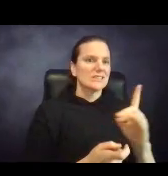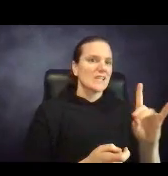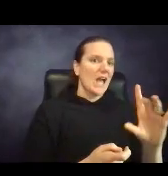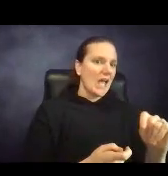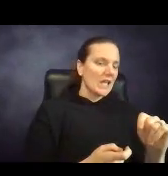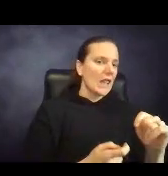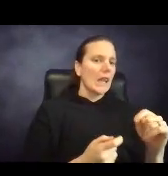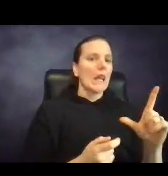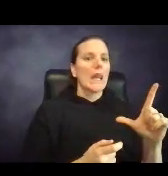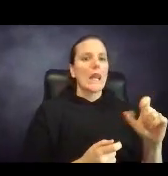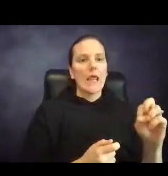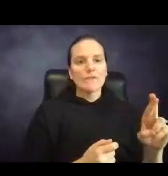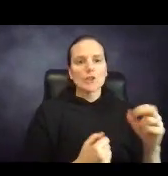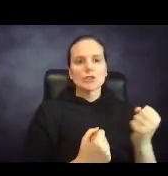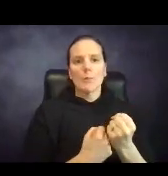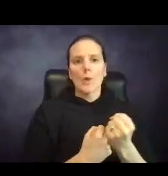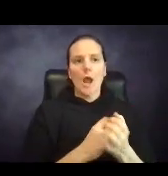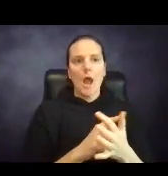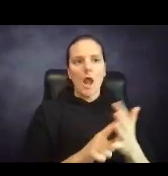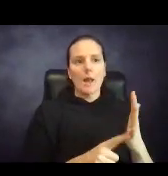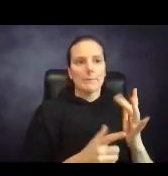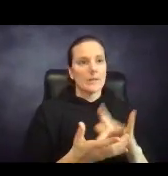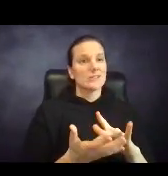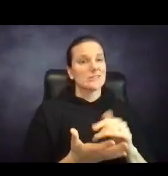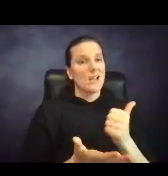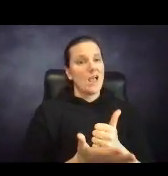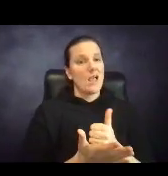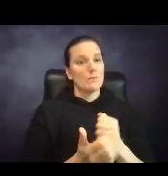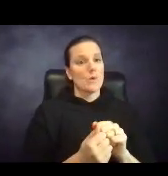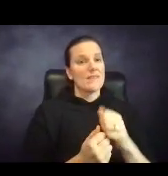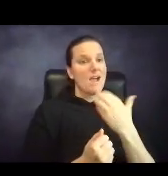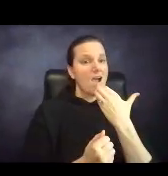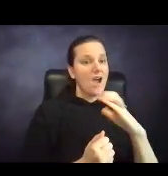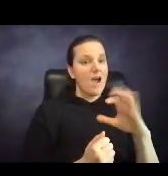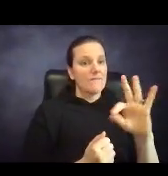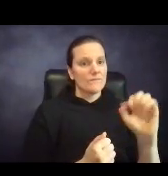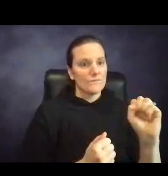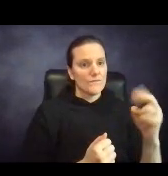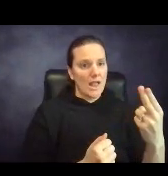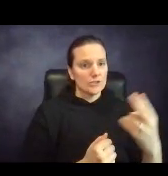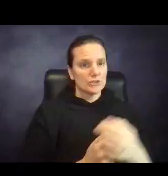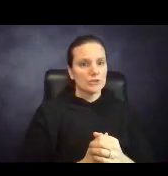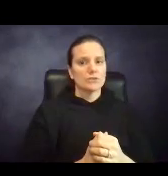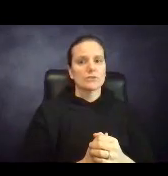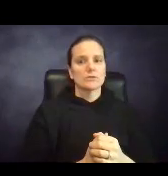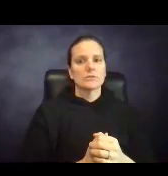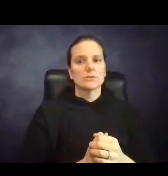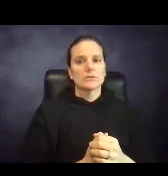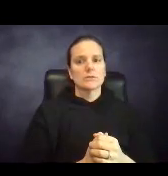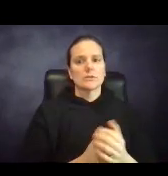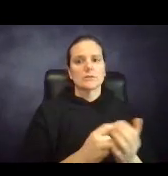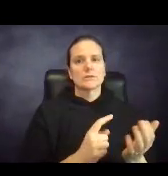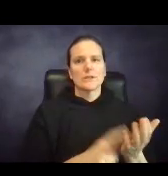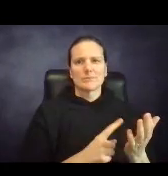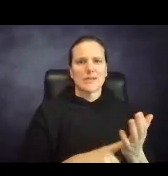There are medications that can help with just hot flashes. Sometimes tricyclic antidepressants or other SSRIs can also help with hot flashes.